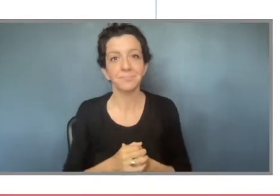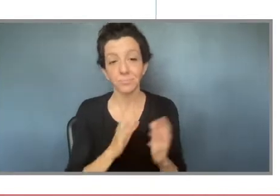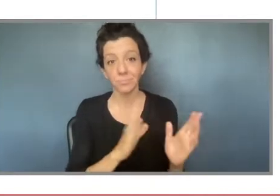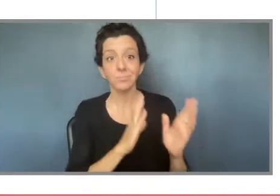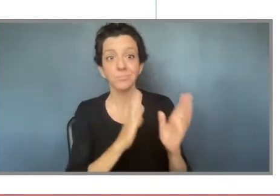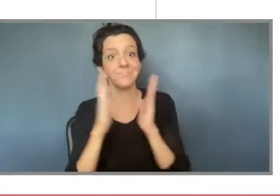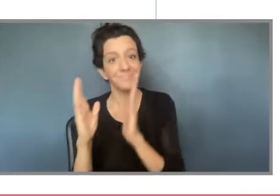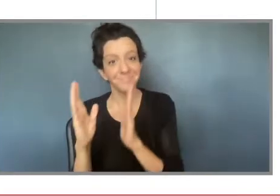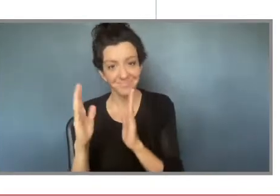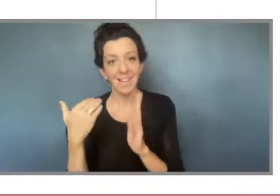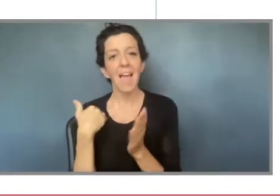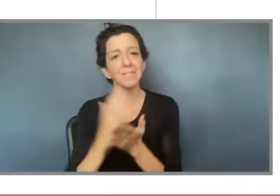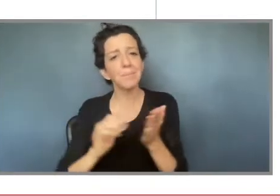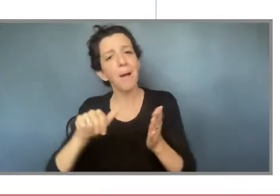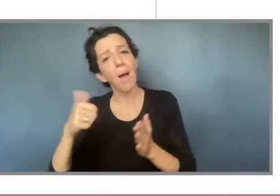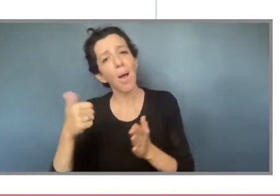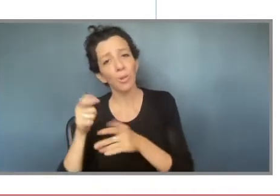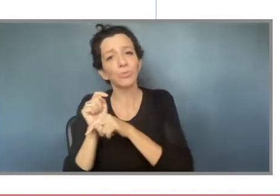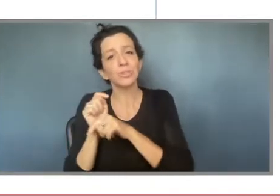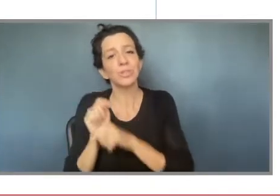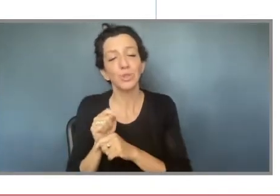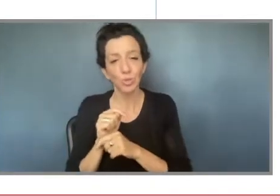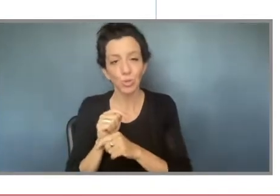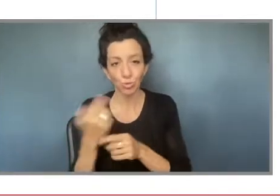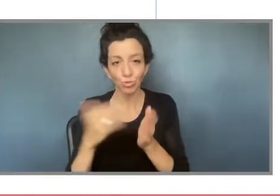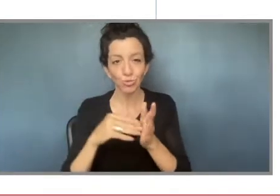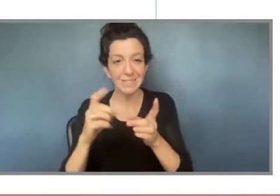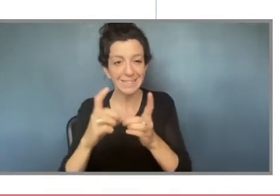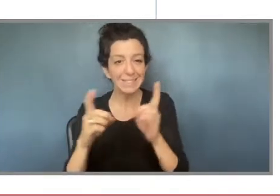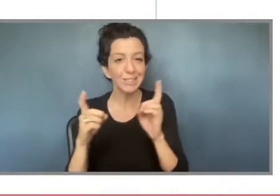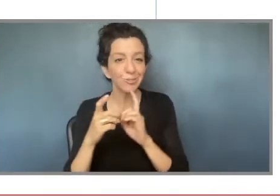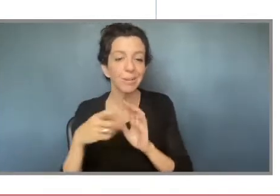Studio: Now there's some other traditional redistricting principles that are often used in redistricting and we may may